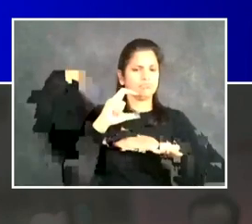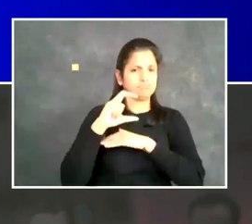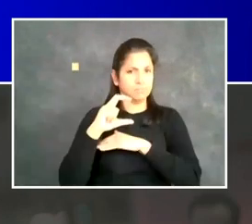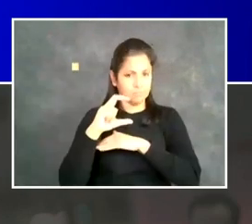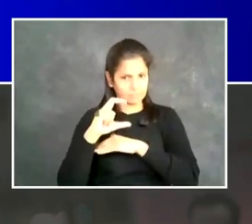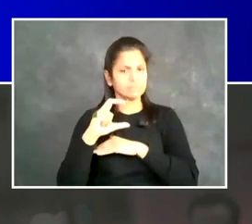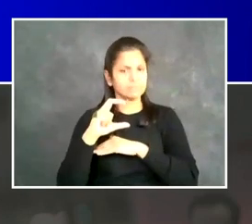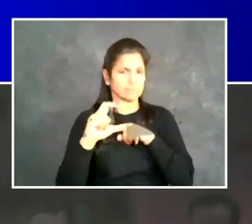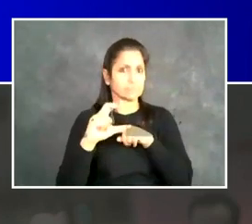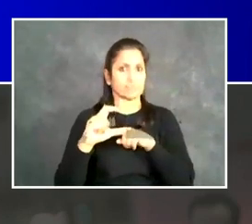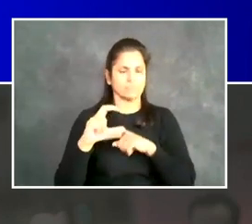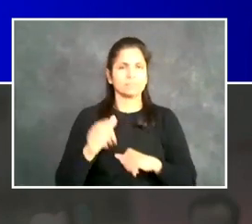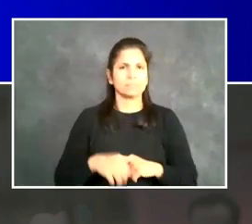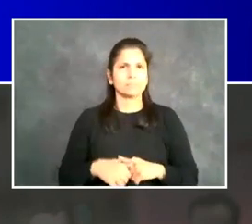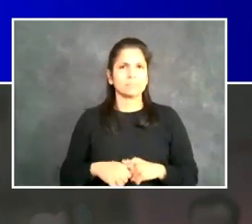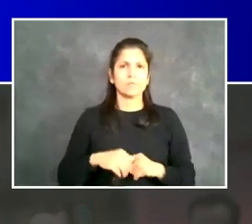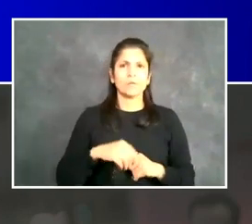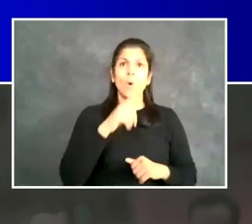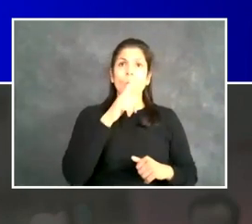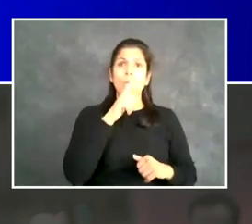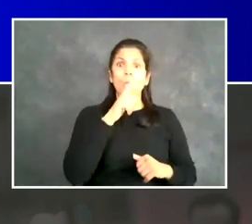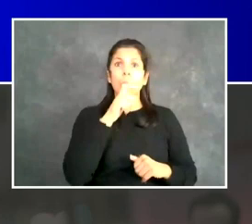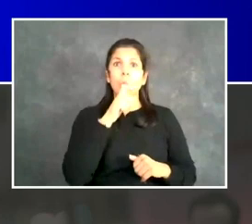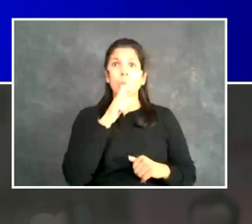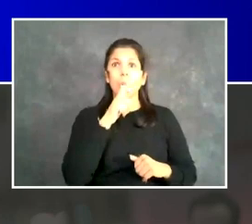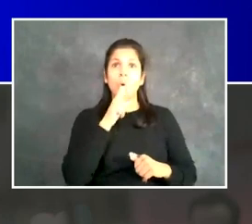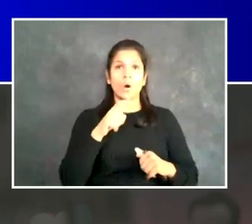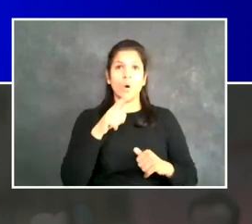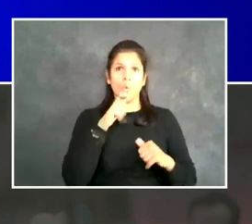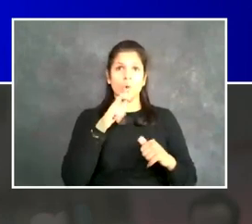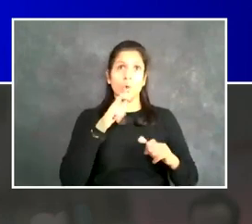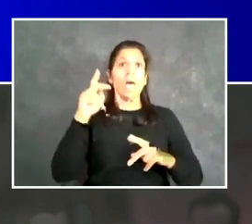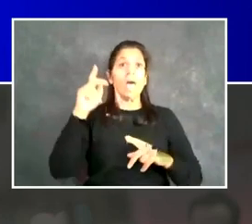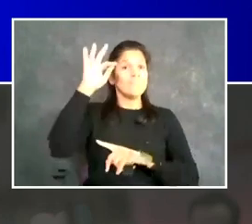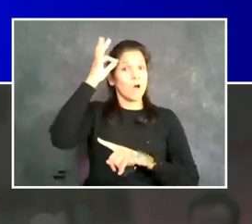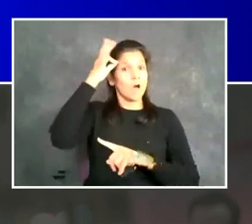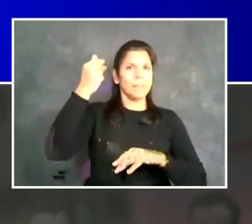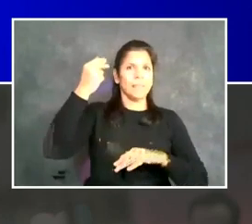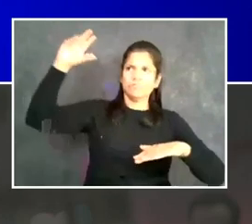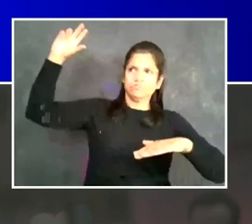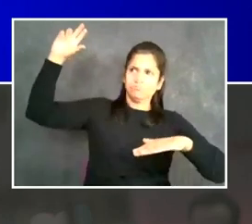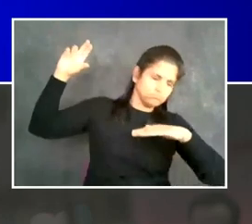THIS TEST. NOW, I MENTIONED THAT I'M GOING